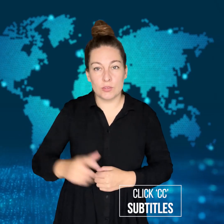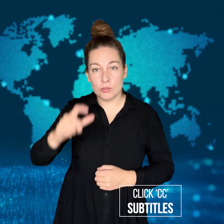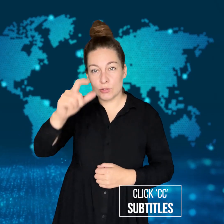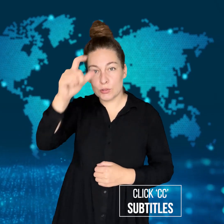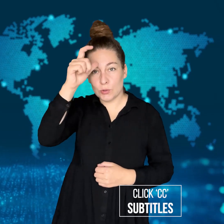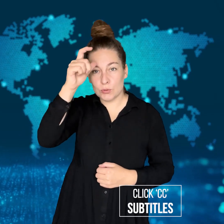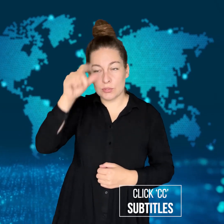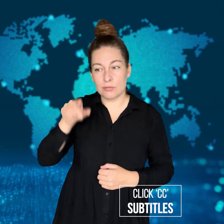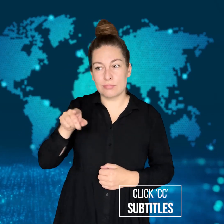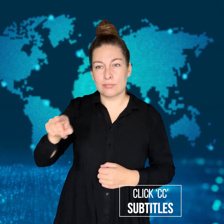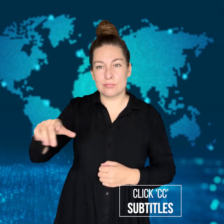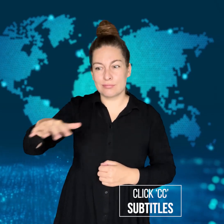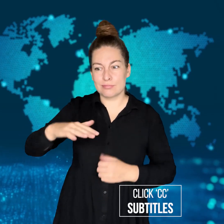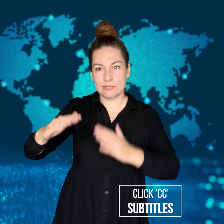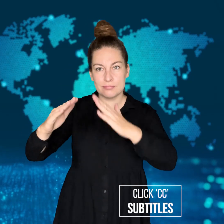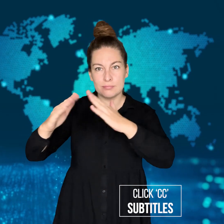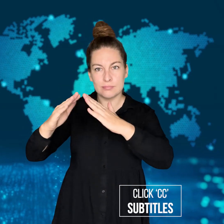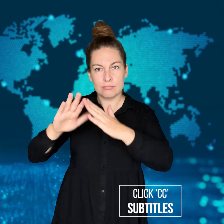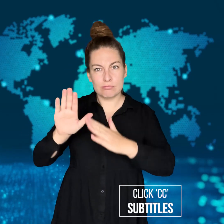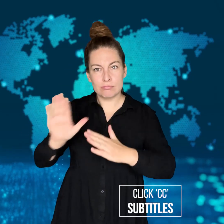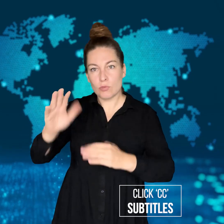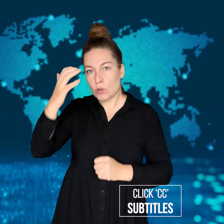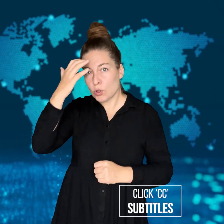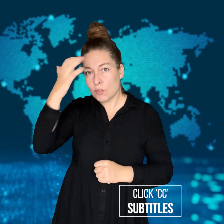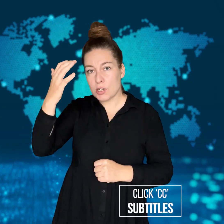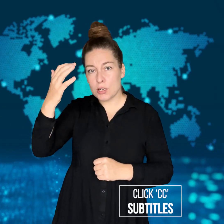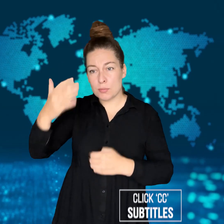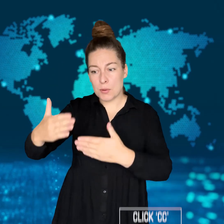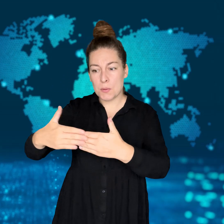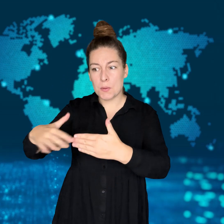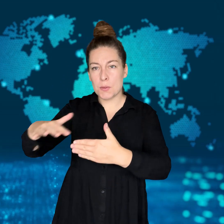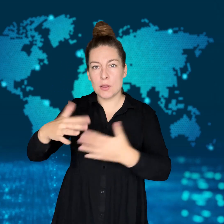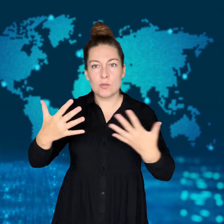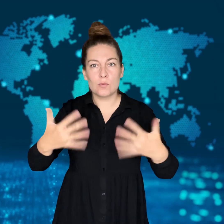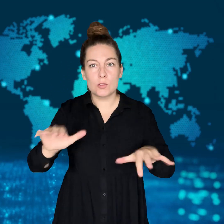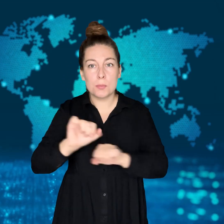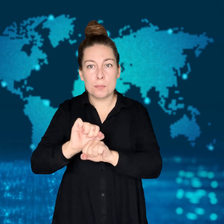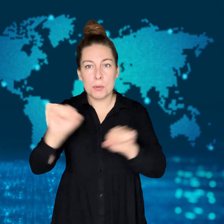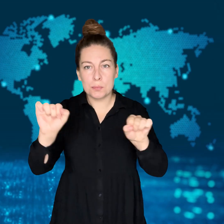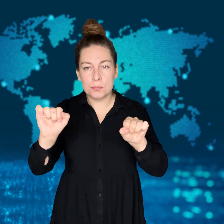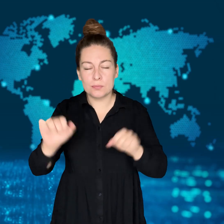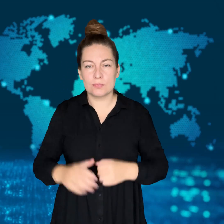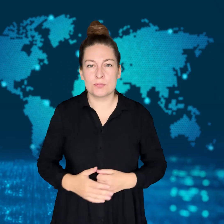Bomb near government building